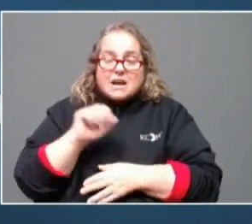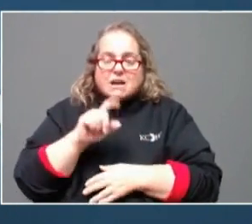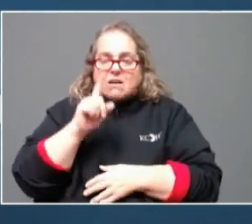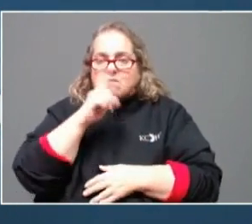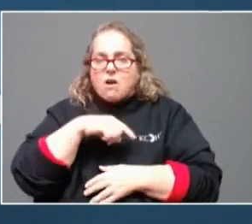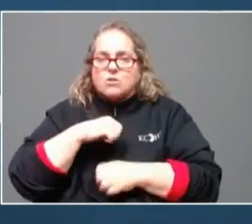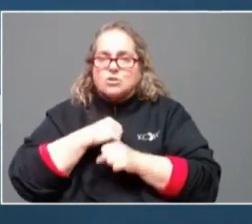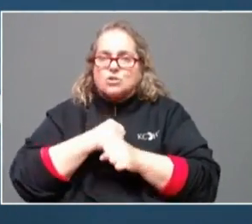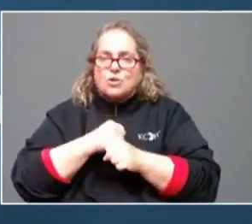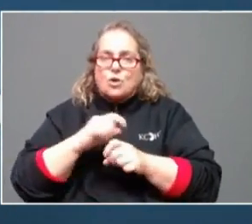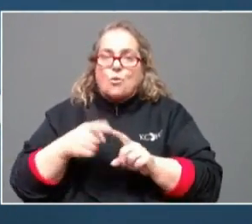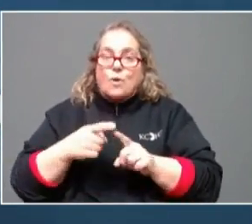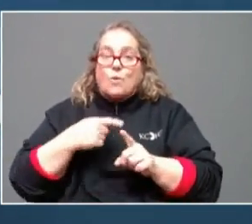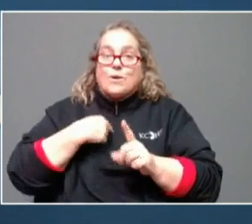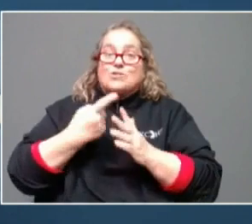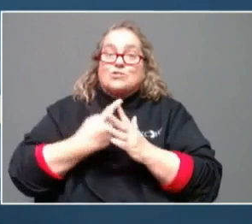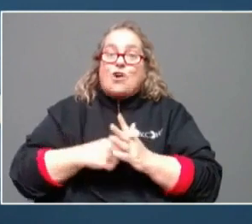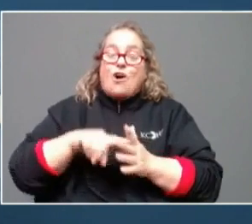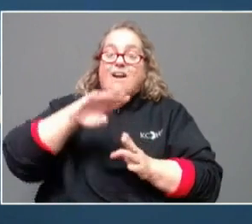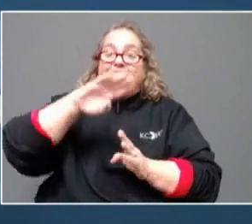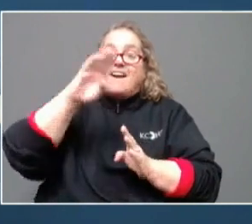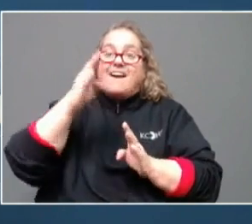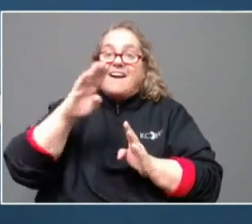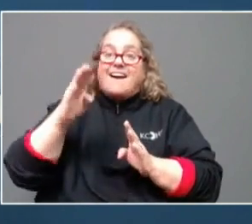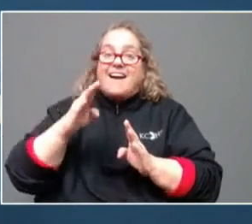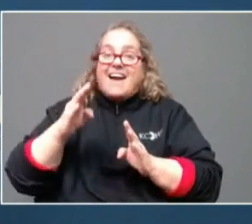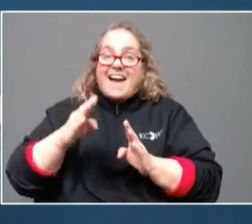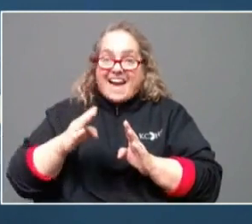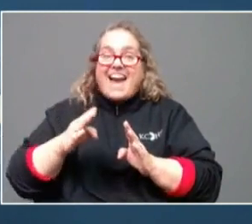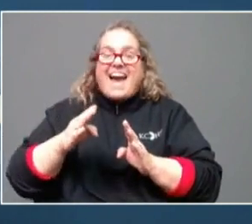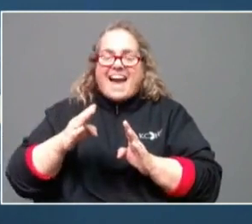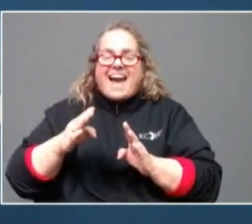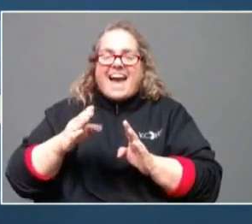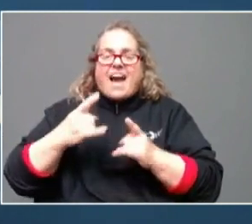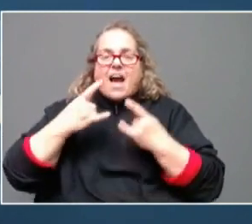drop. But remember the first week that we start to drop is still going to be